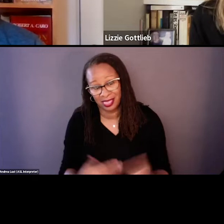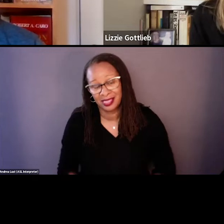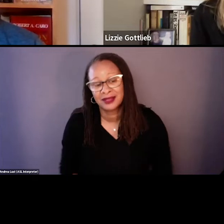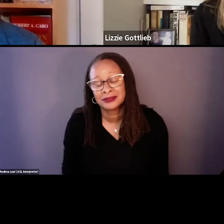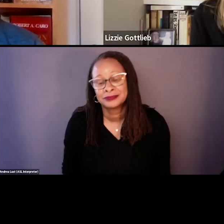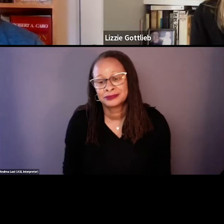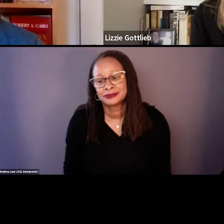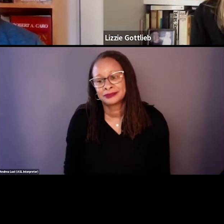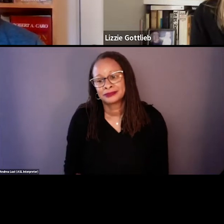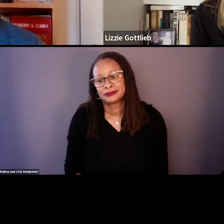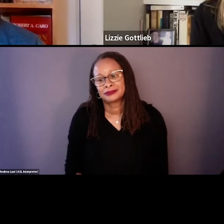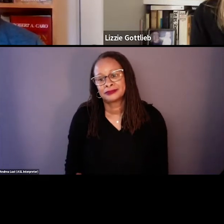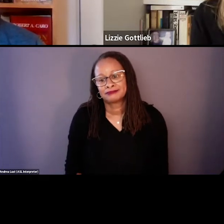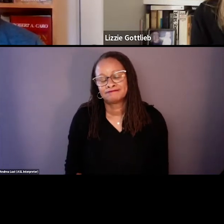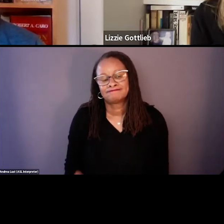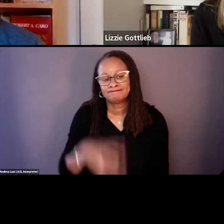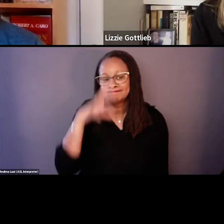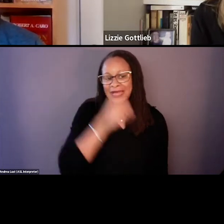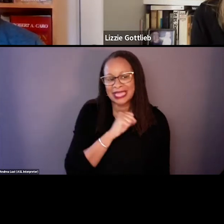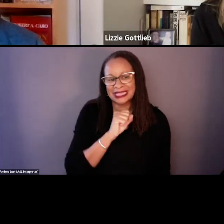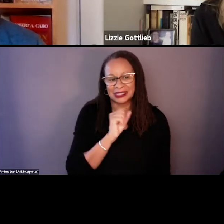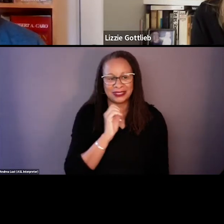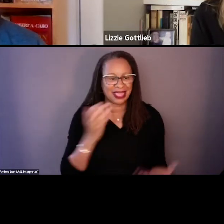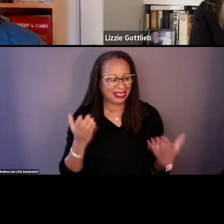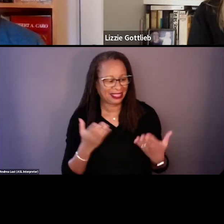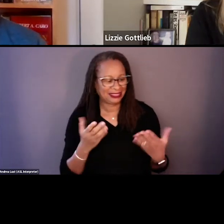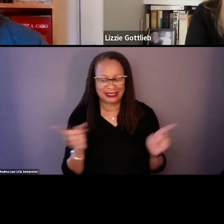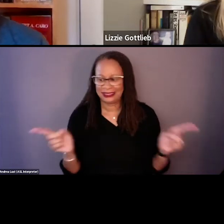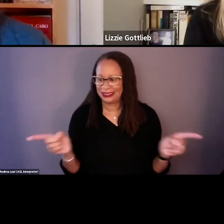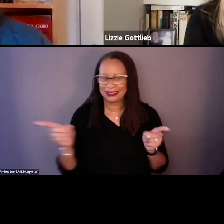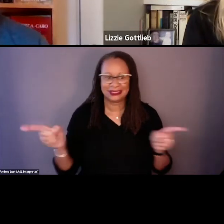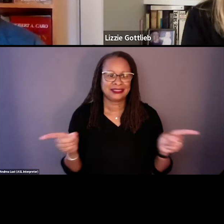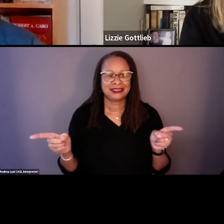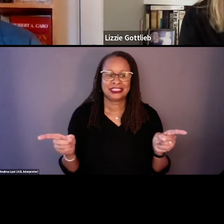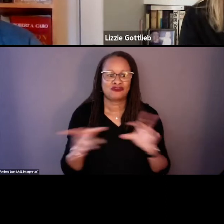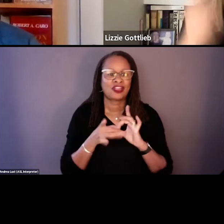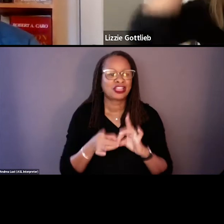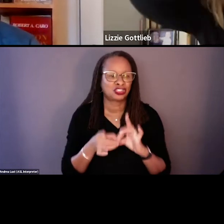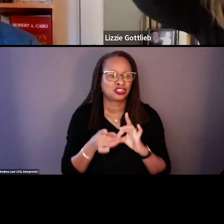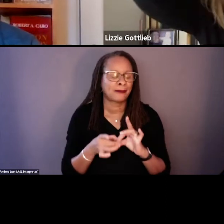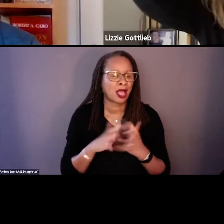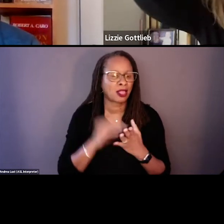And, so, I guess it was this relationship that I learned about,